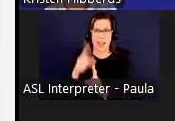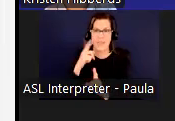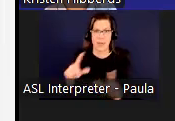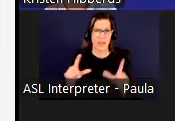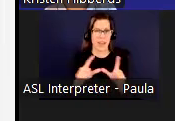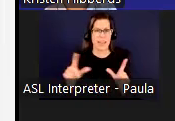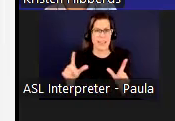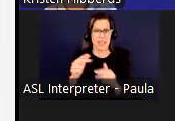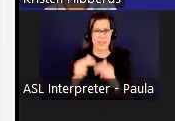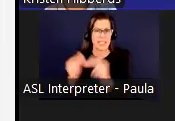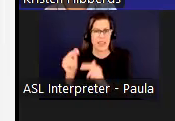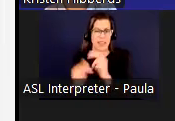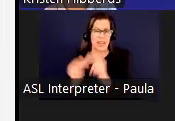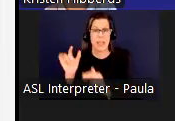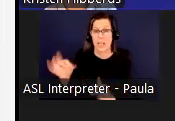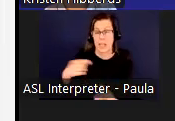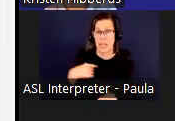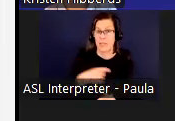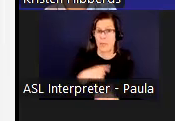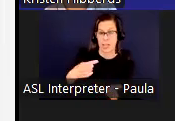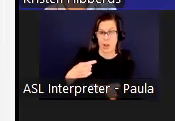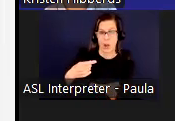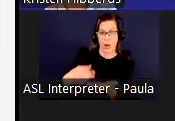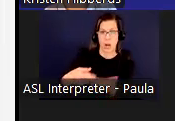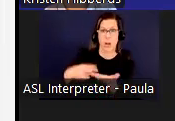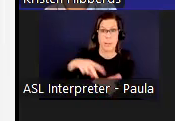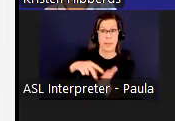And so if we're talking about the potential effect of significant,